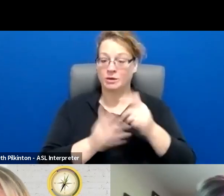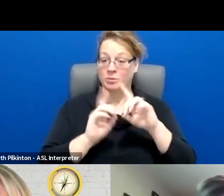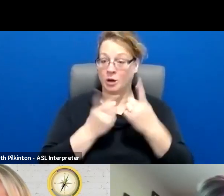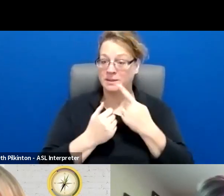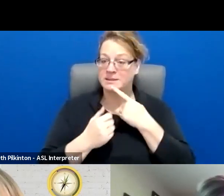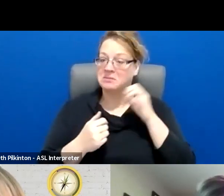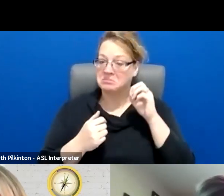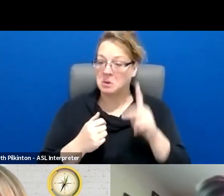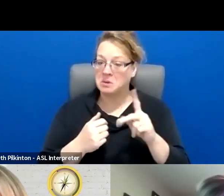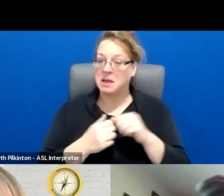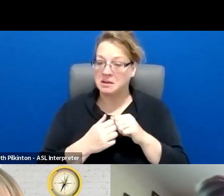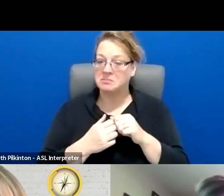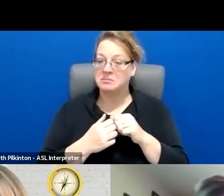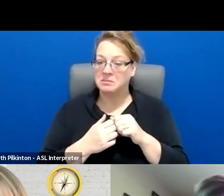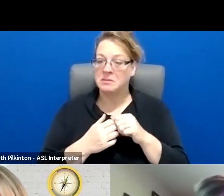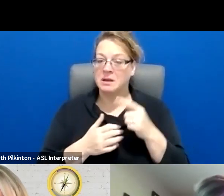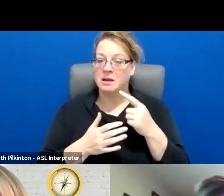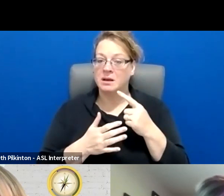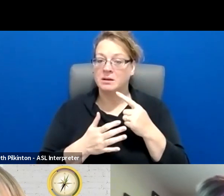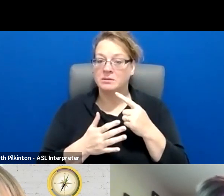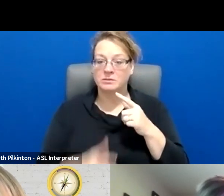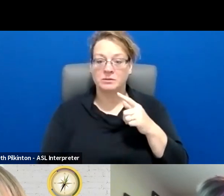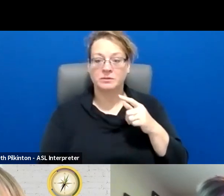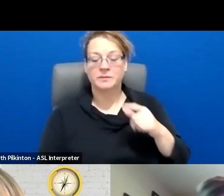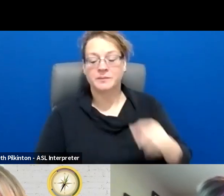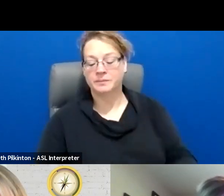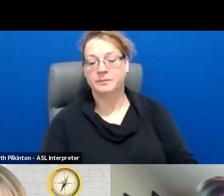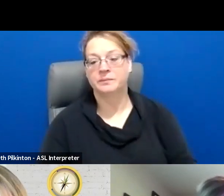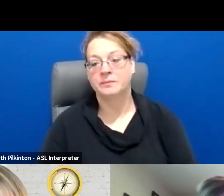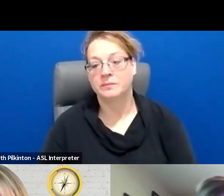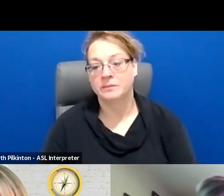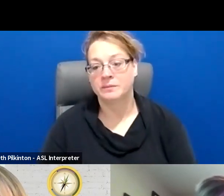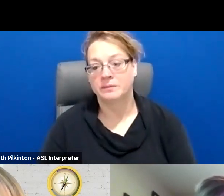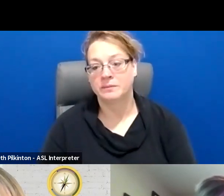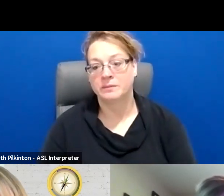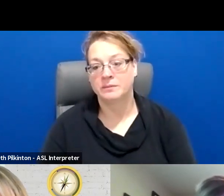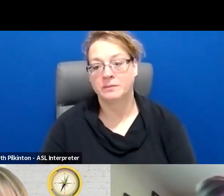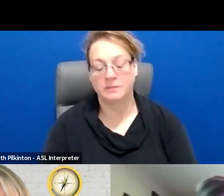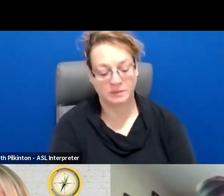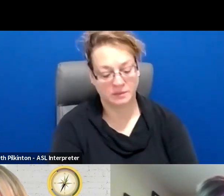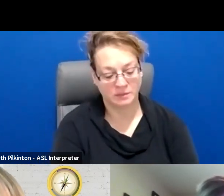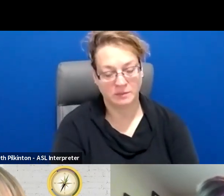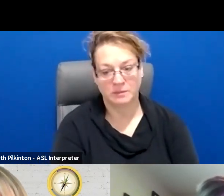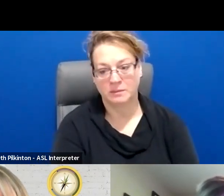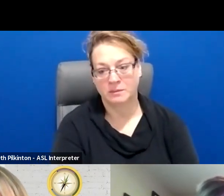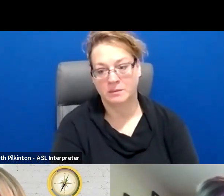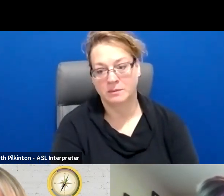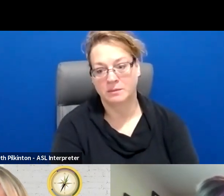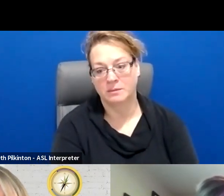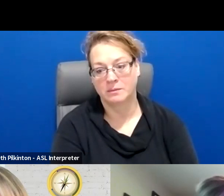We are using that opportunity as a group to really work with HR department.